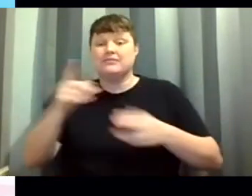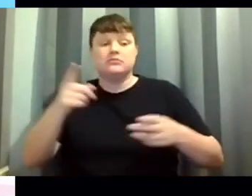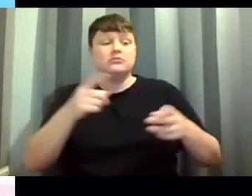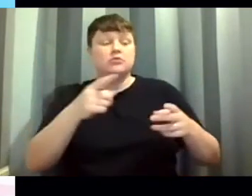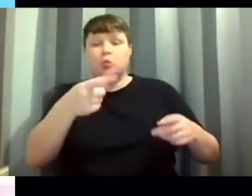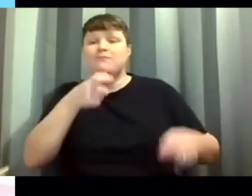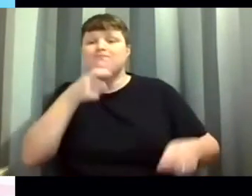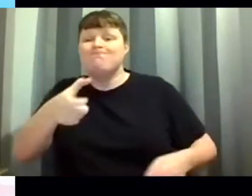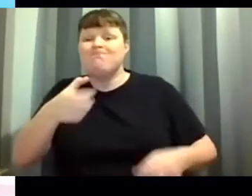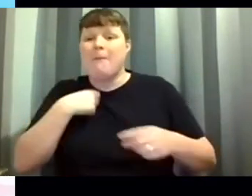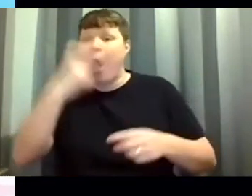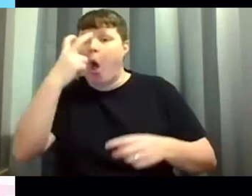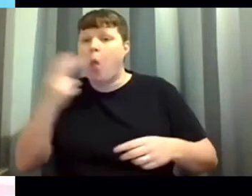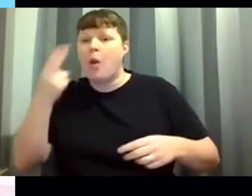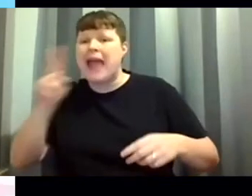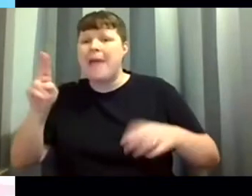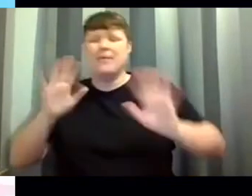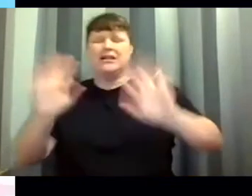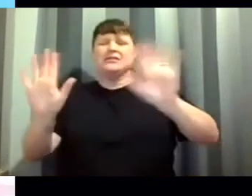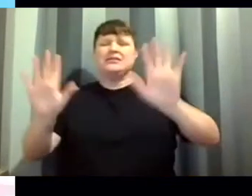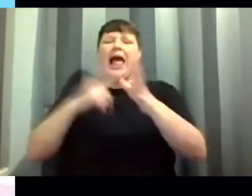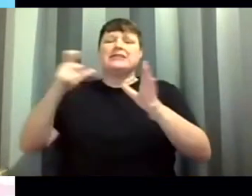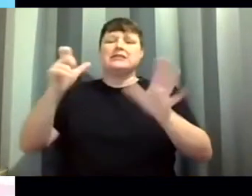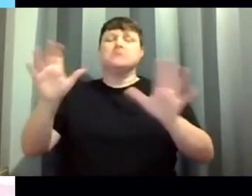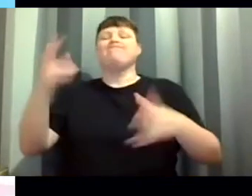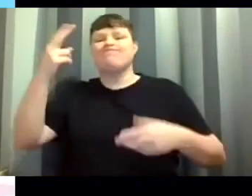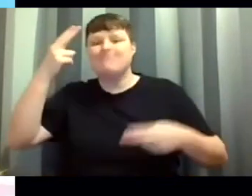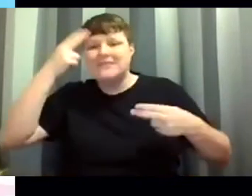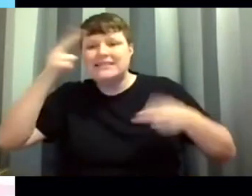mistakes would be misgendering. I expect you will make mistakes but when you do